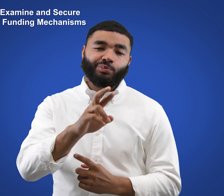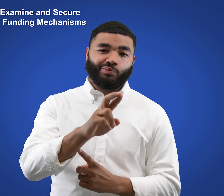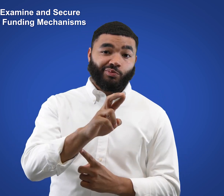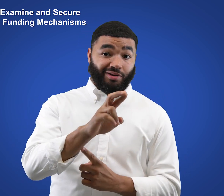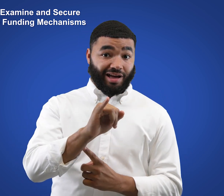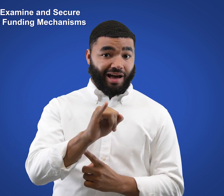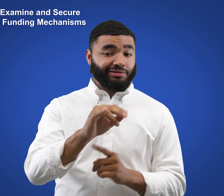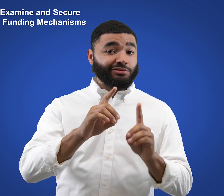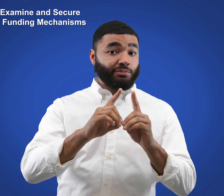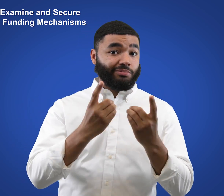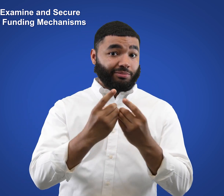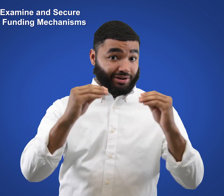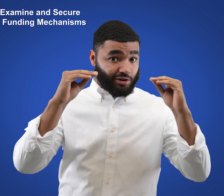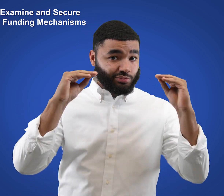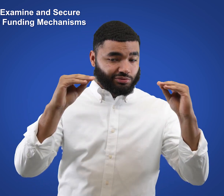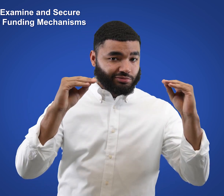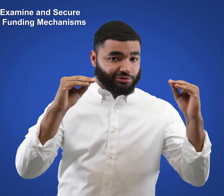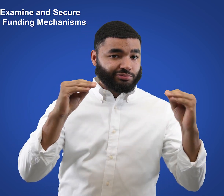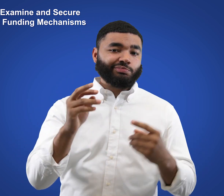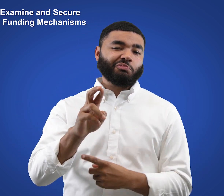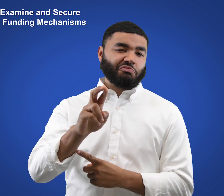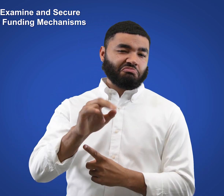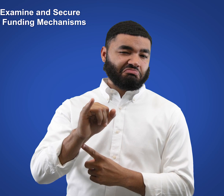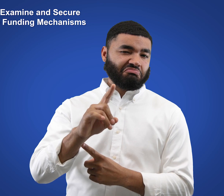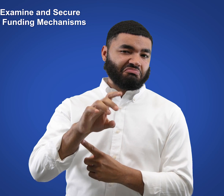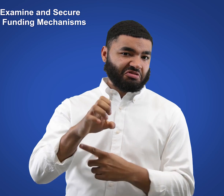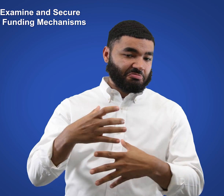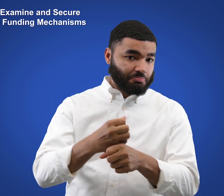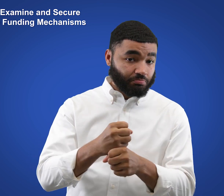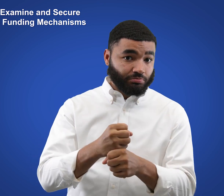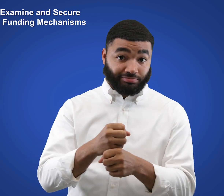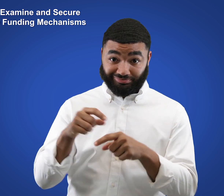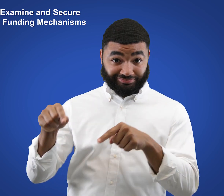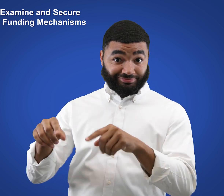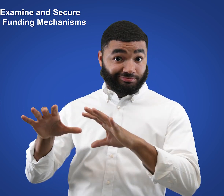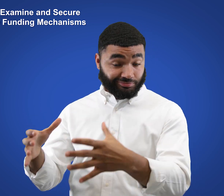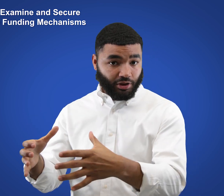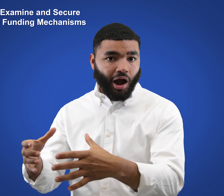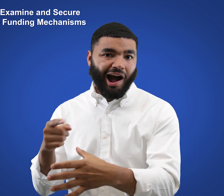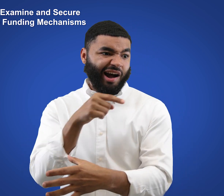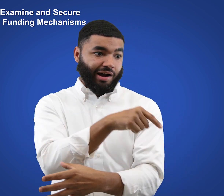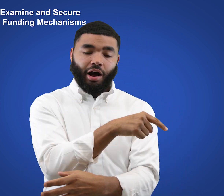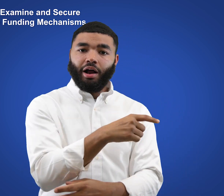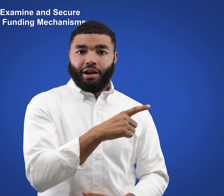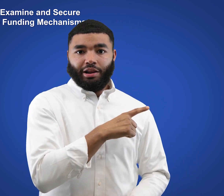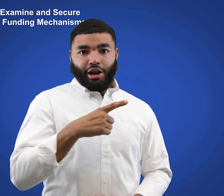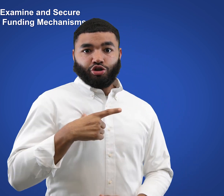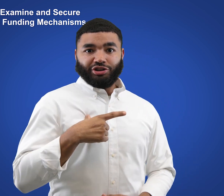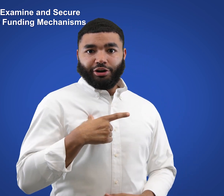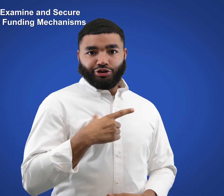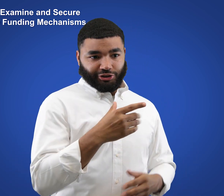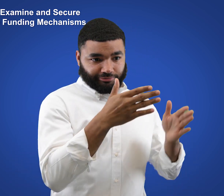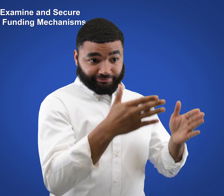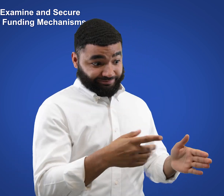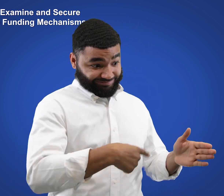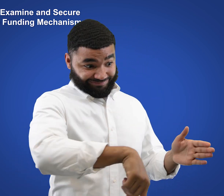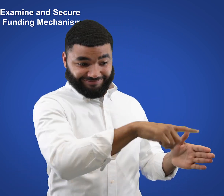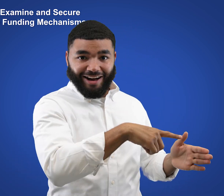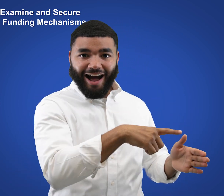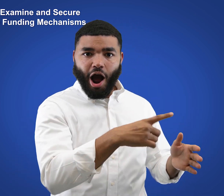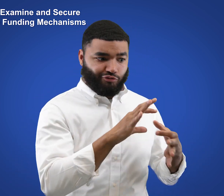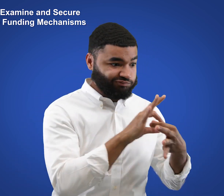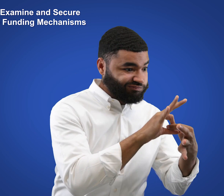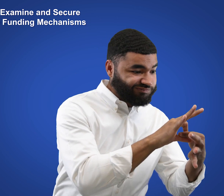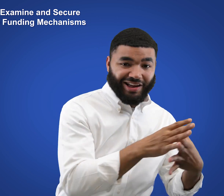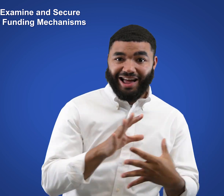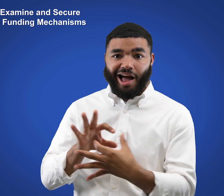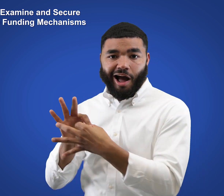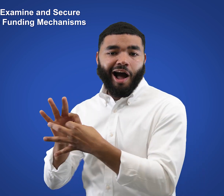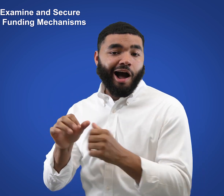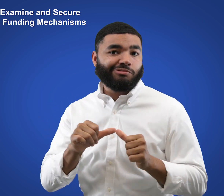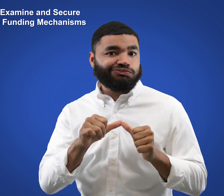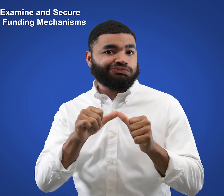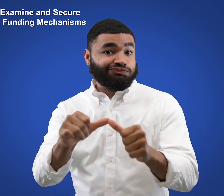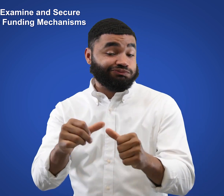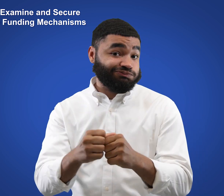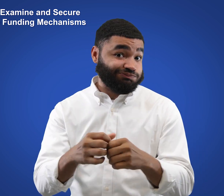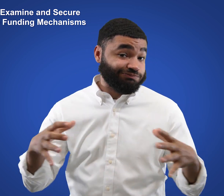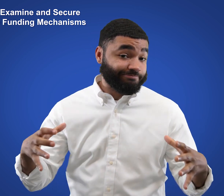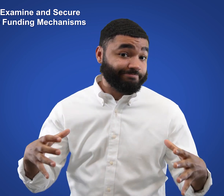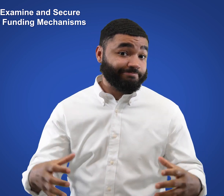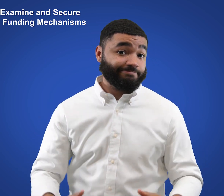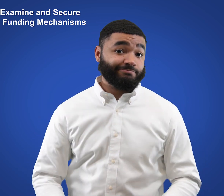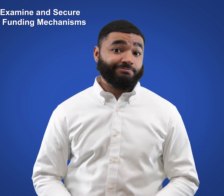with Rhode Island Department of Education (RIDE) and legislators.